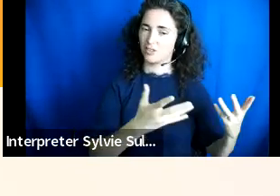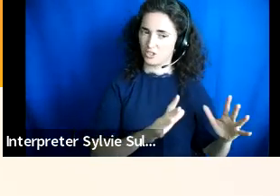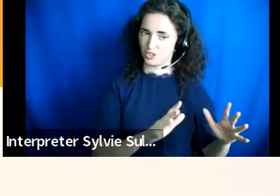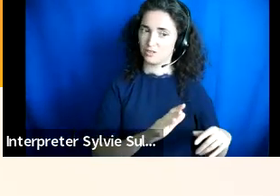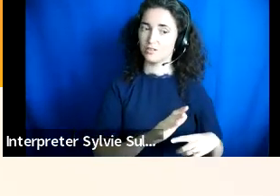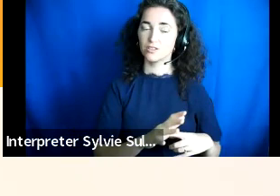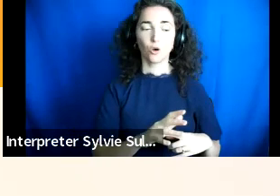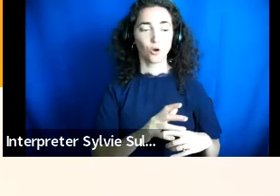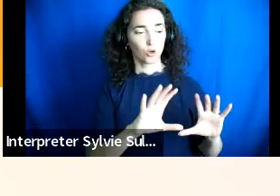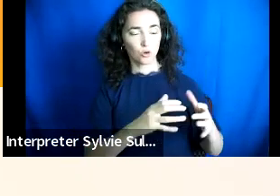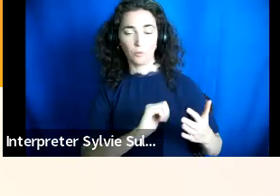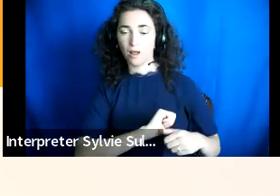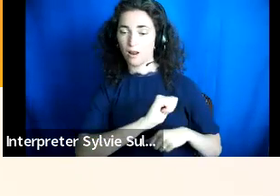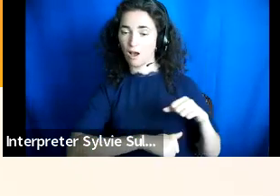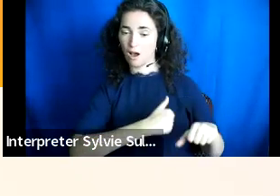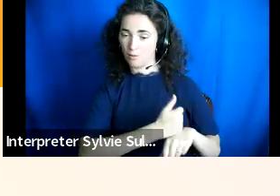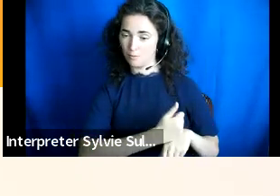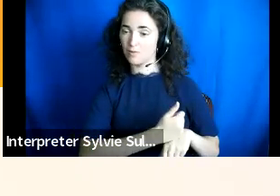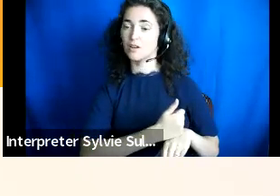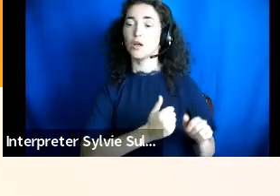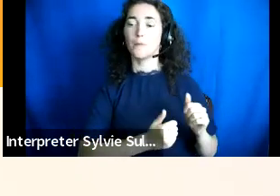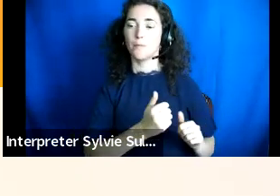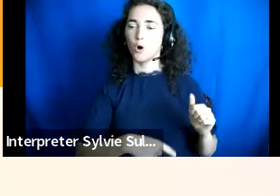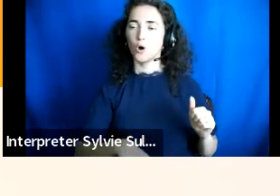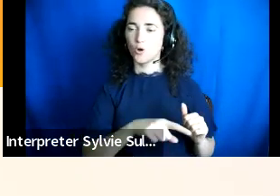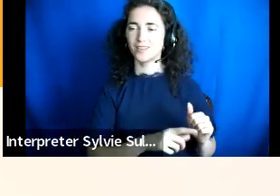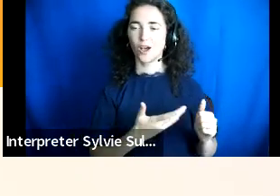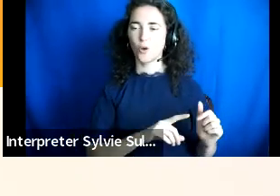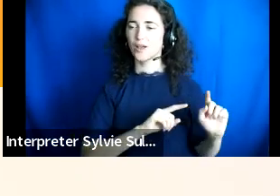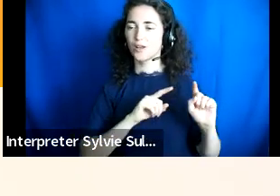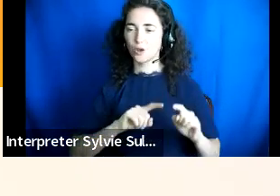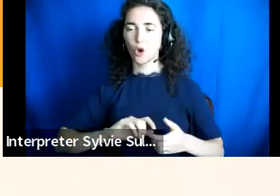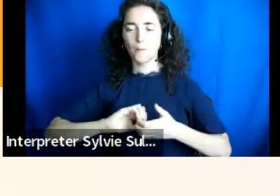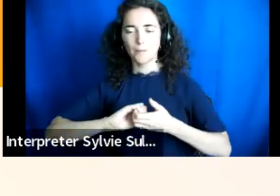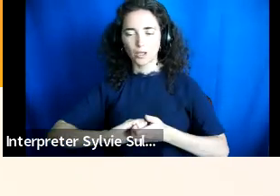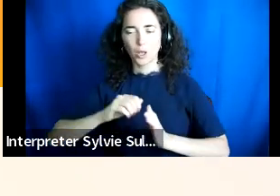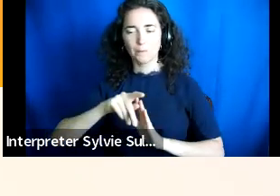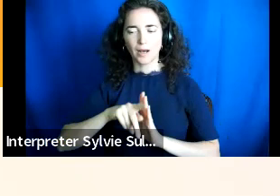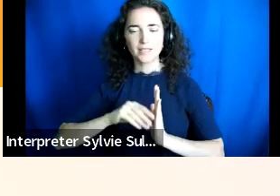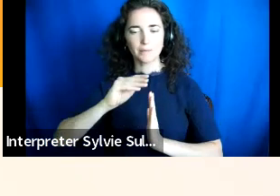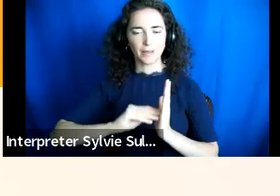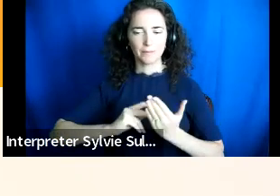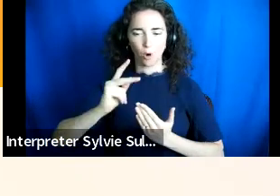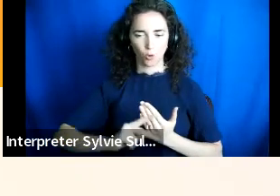Most of them had attended their partners in policy making program.